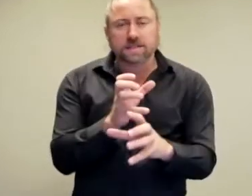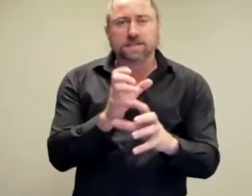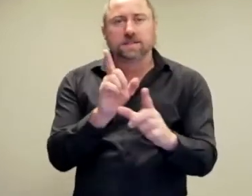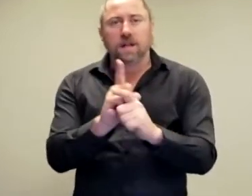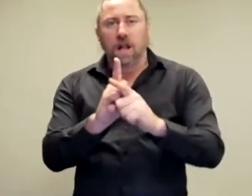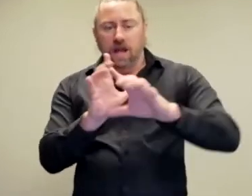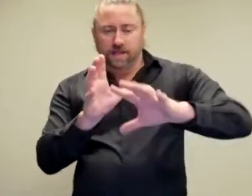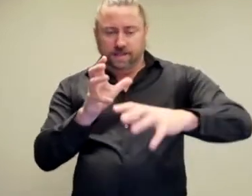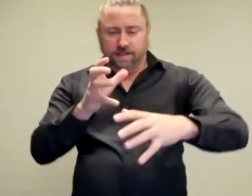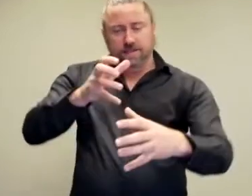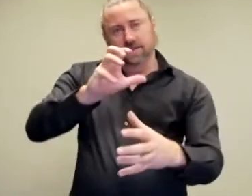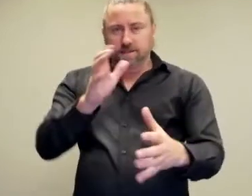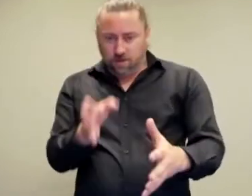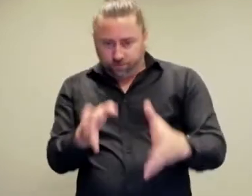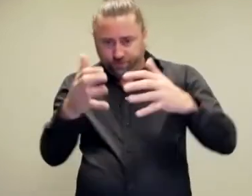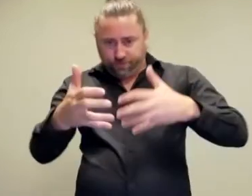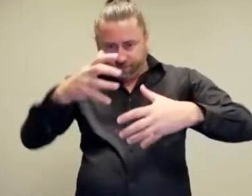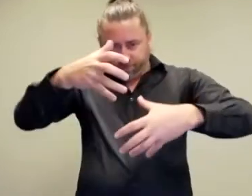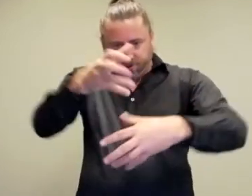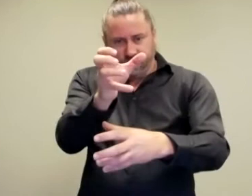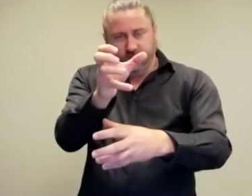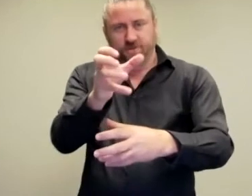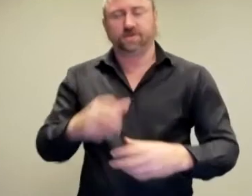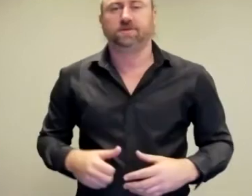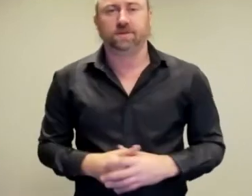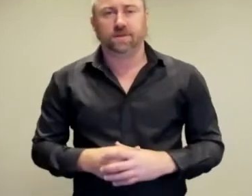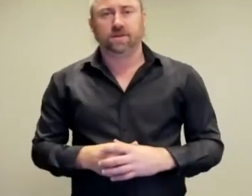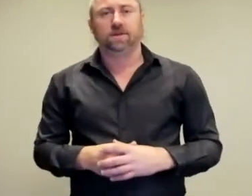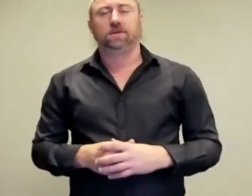rectilinear architecture of empty tetra packs.